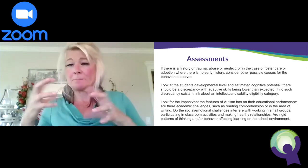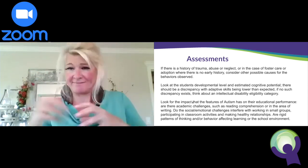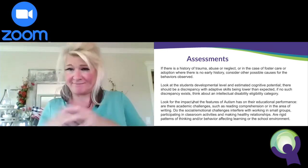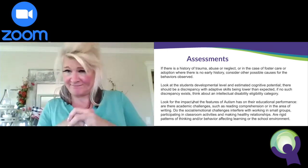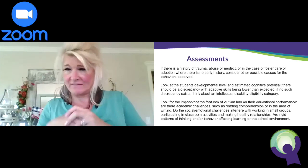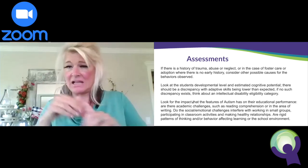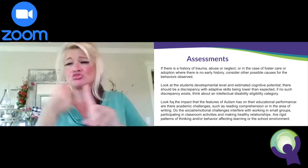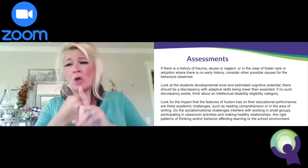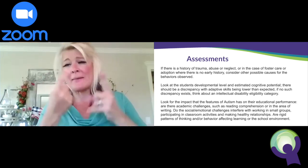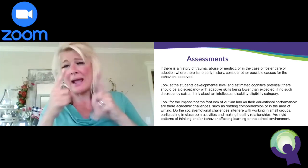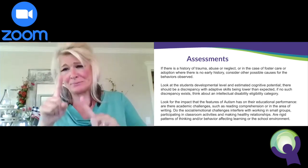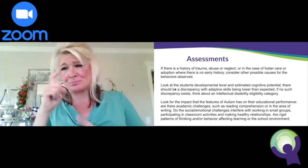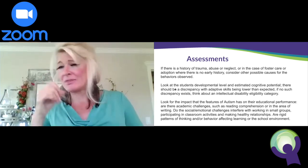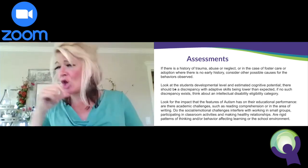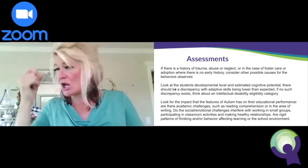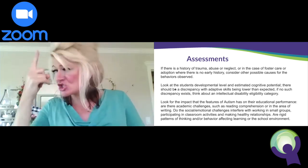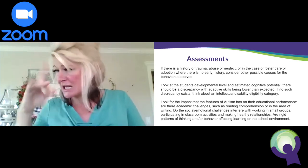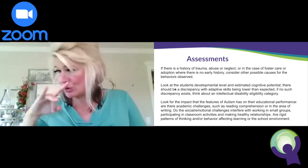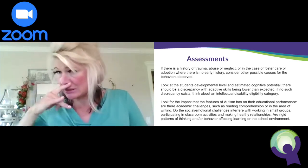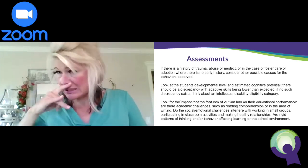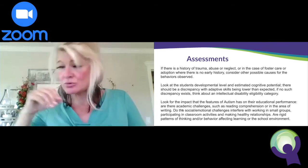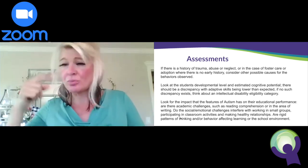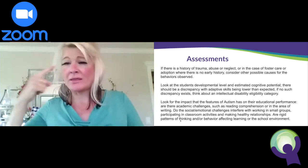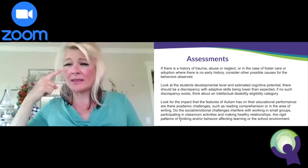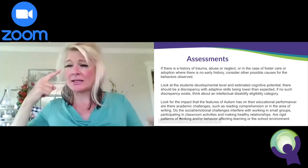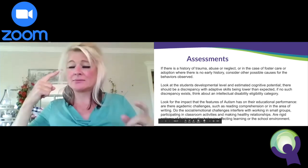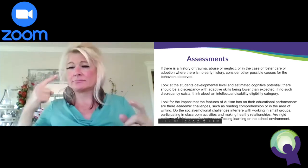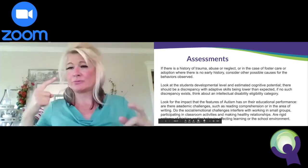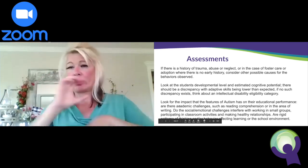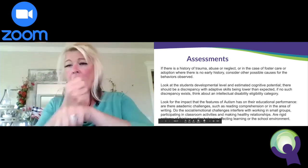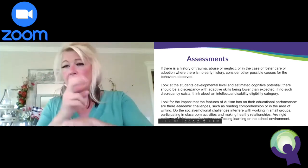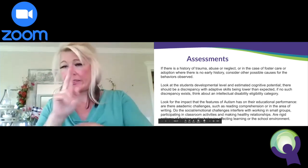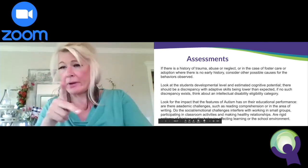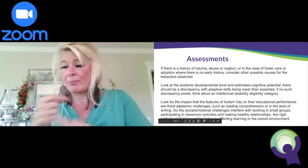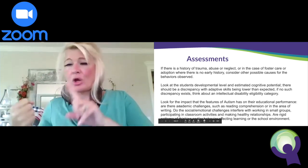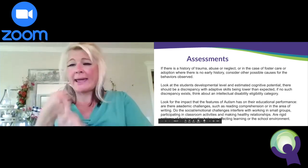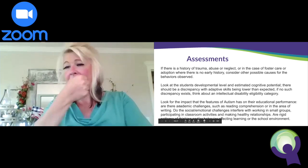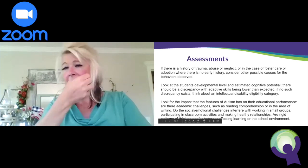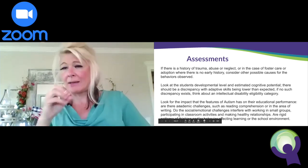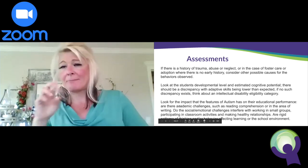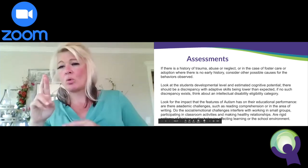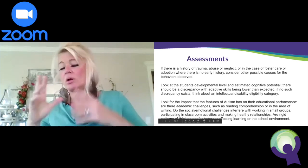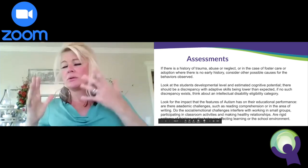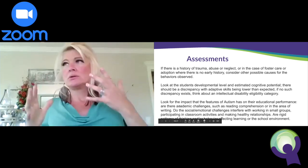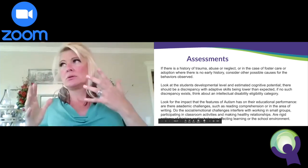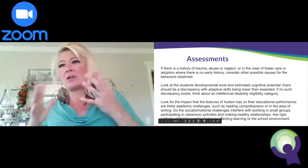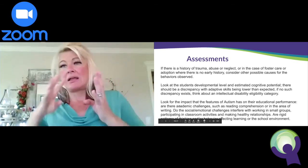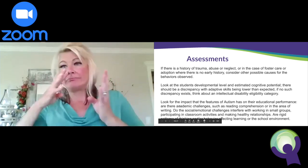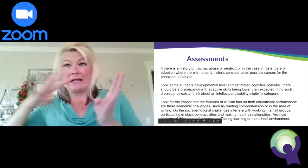maybe they've experienced some trauma or maybe they've experienced neglect really looking at considering their environments and